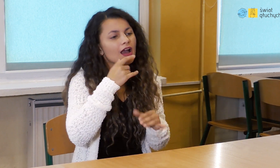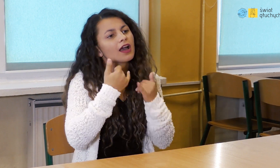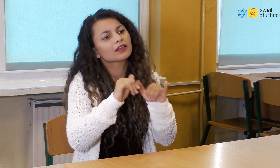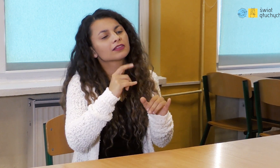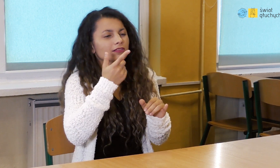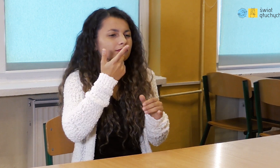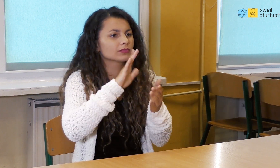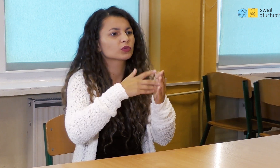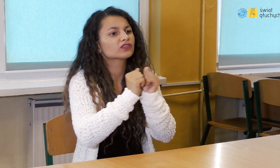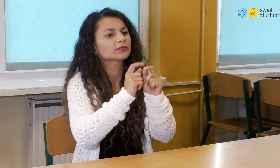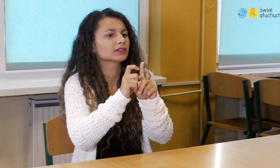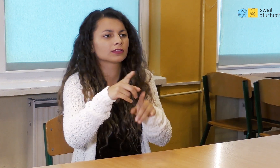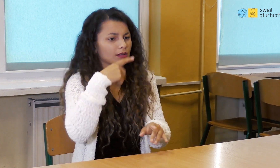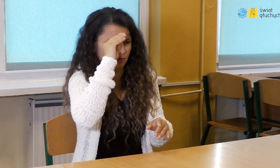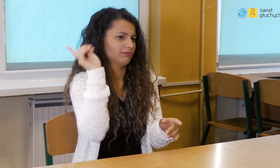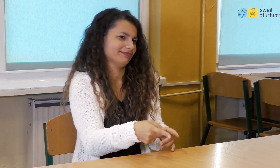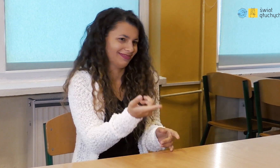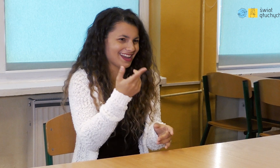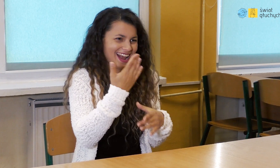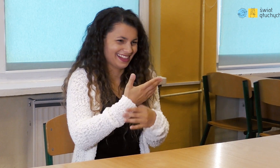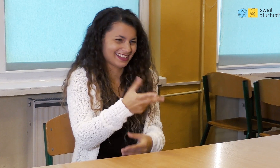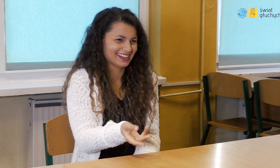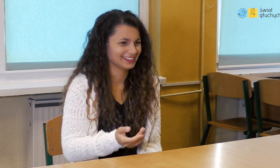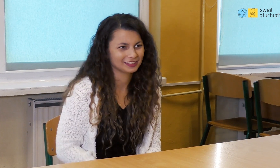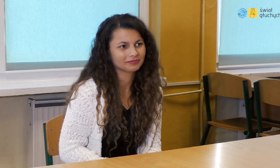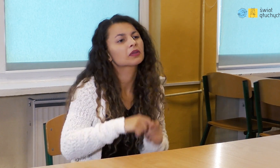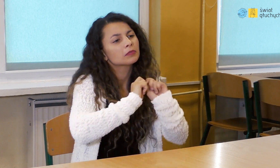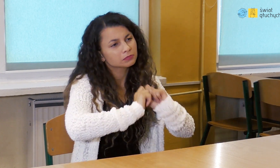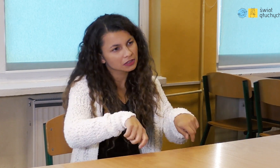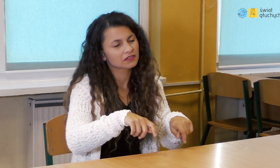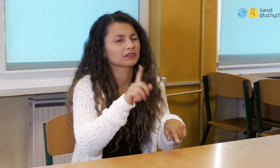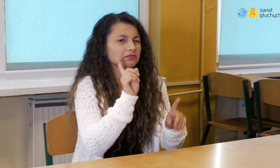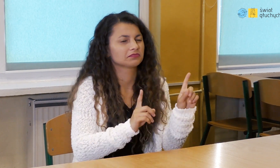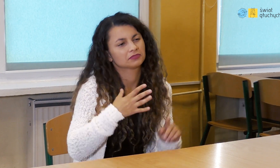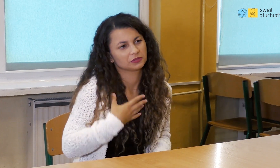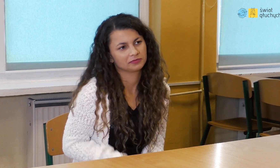What did you do in September or October, for example?